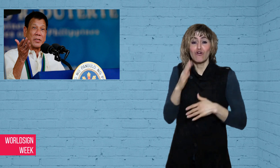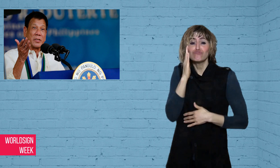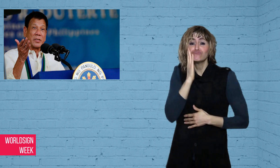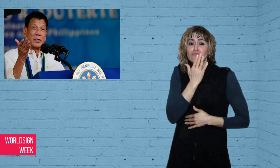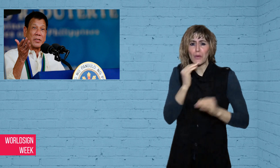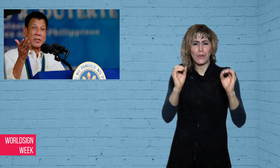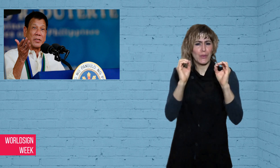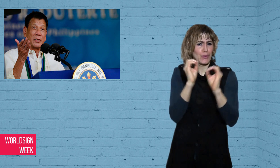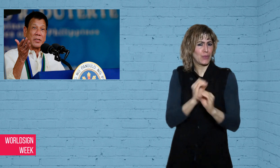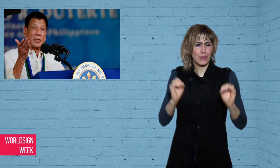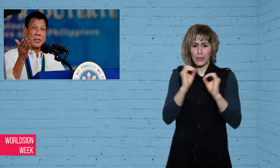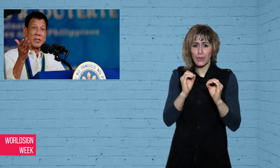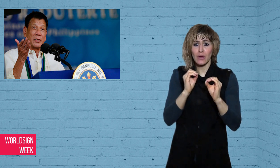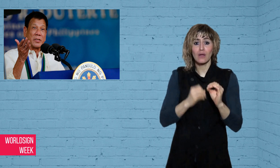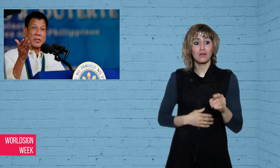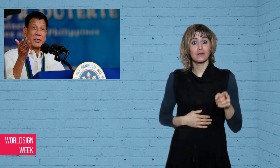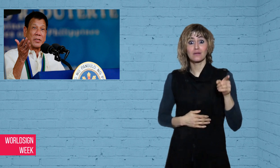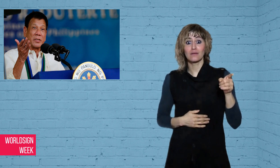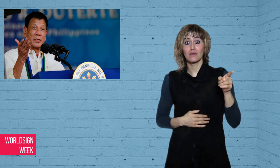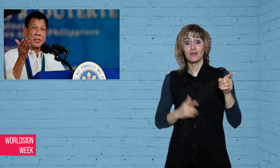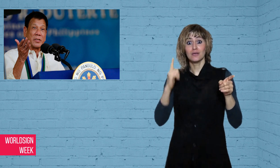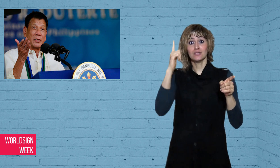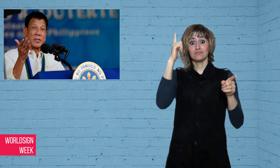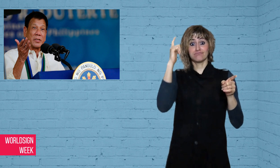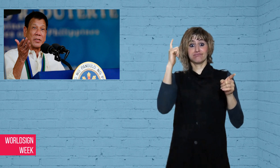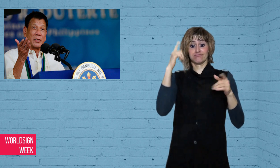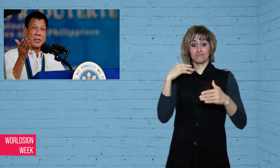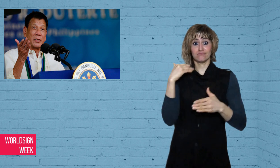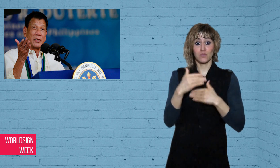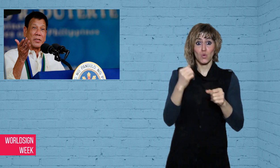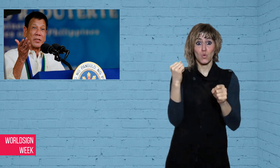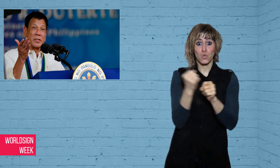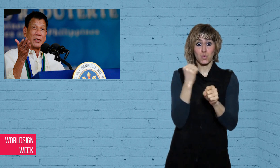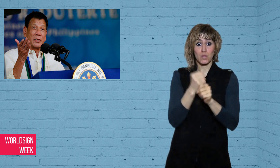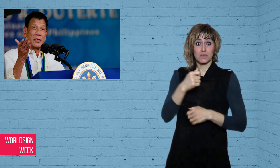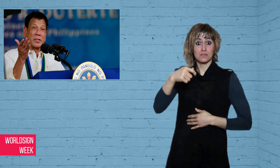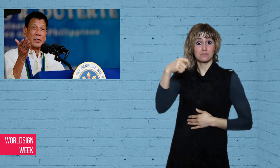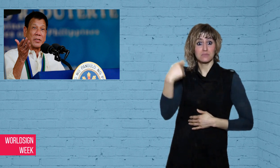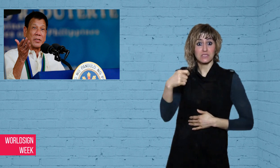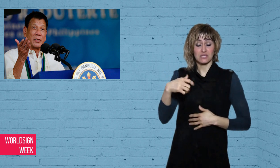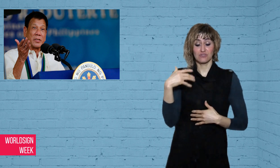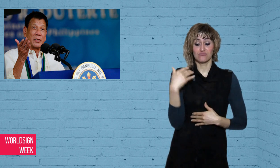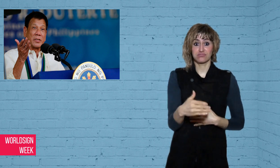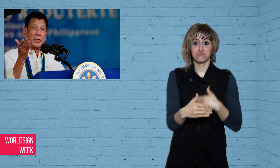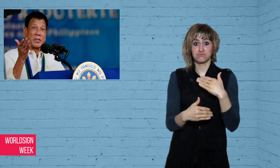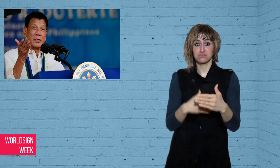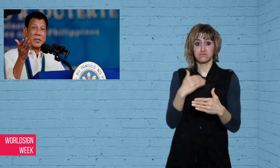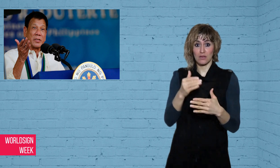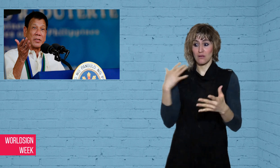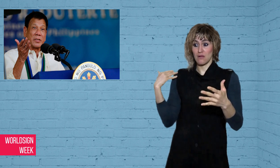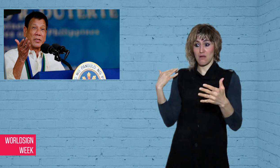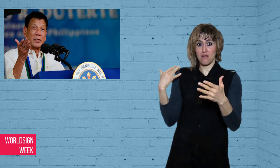estimated 6,000 people have been killed